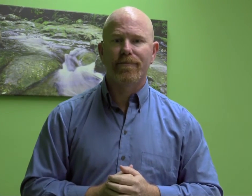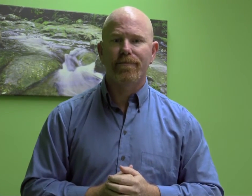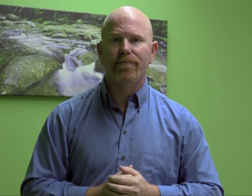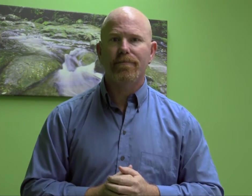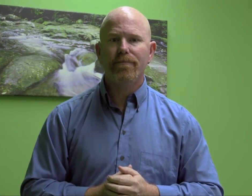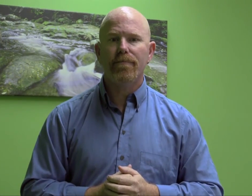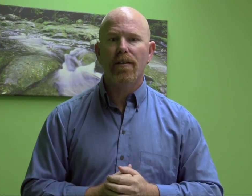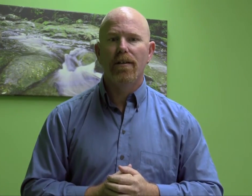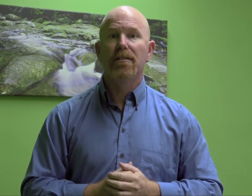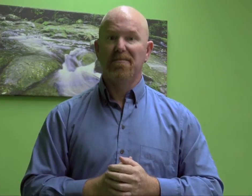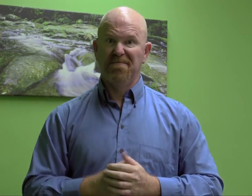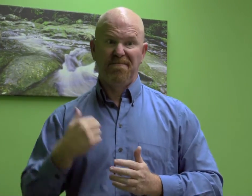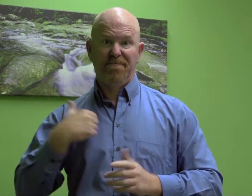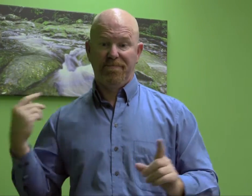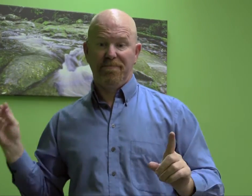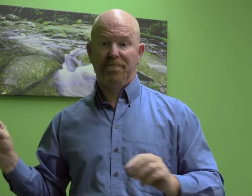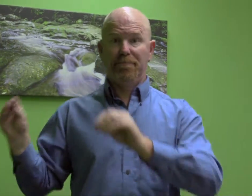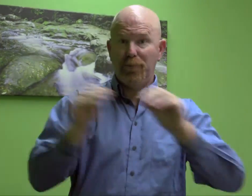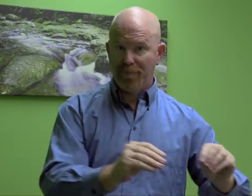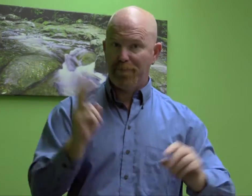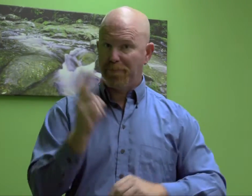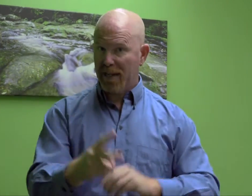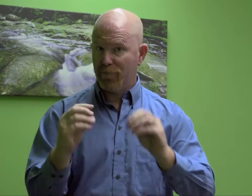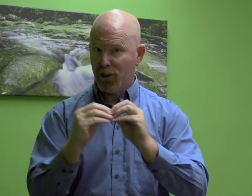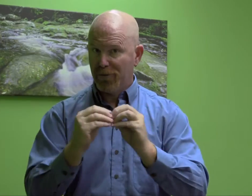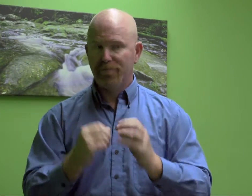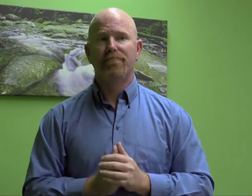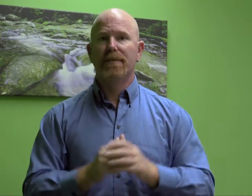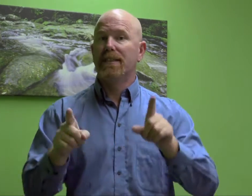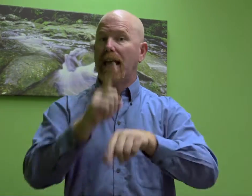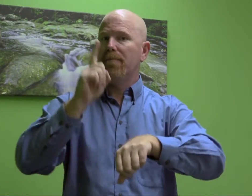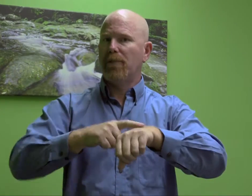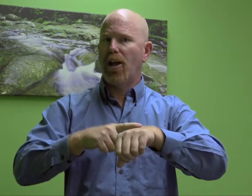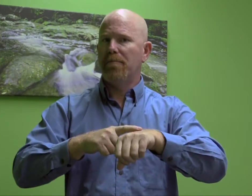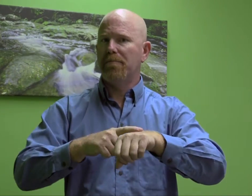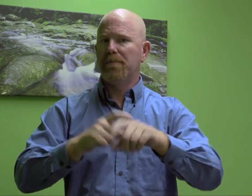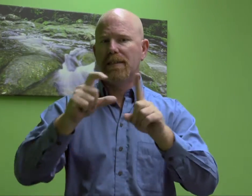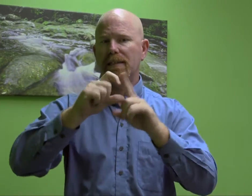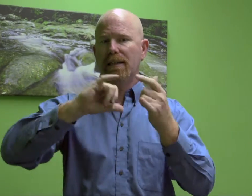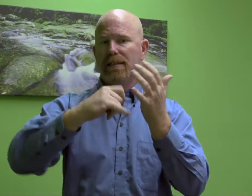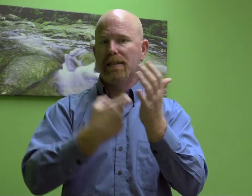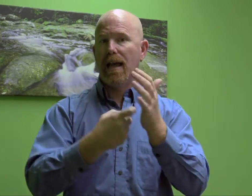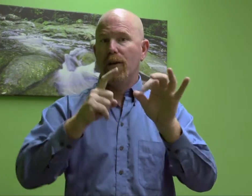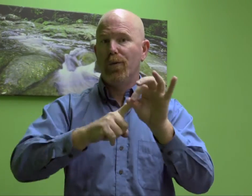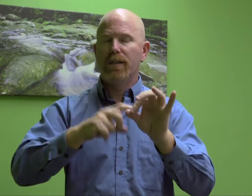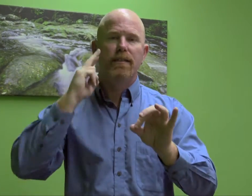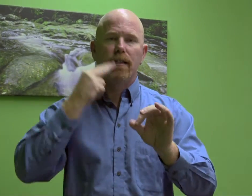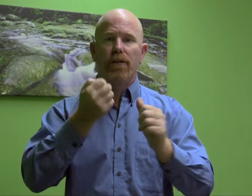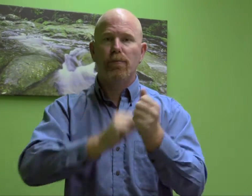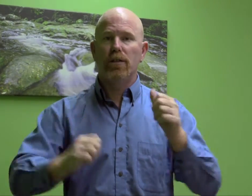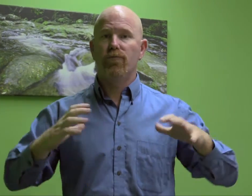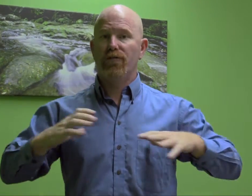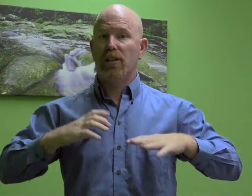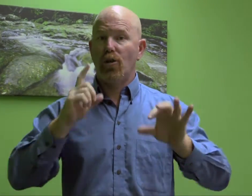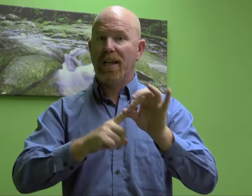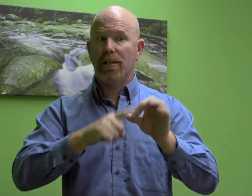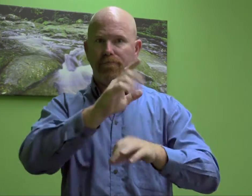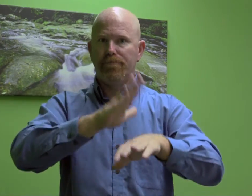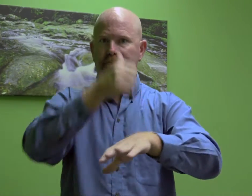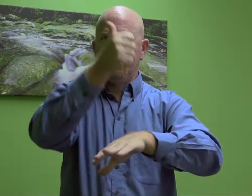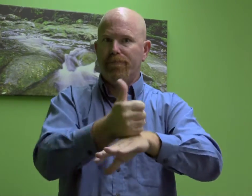I moved back to Brisbane and at the same time DSRQ – Deaf Sports and Recreation Queensland